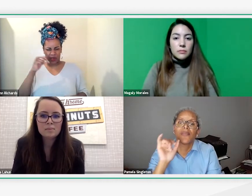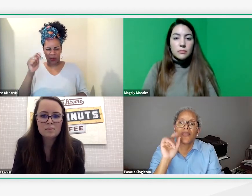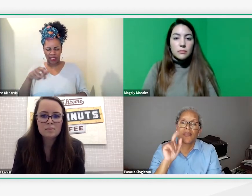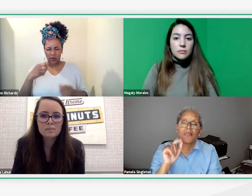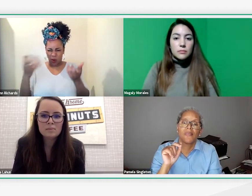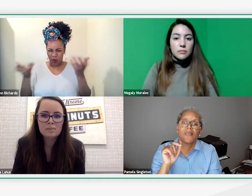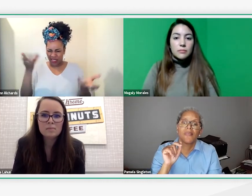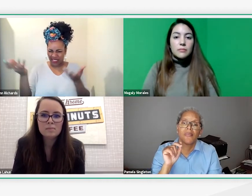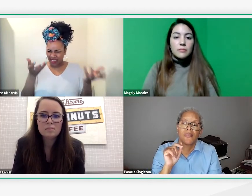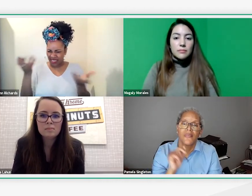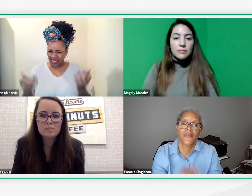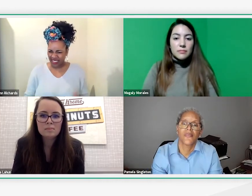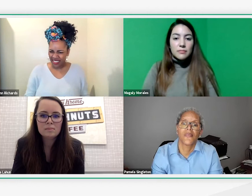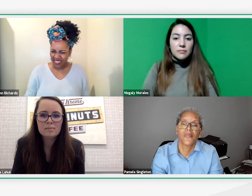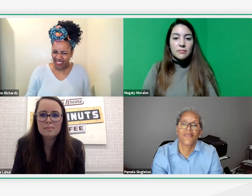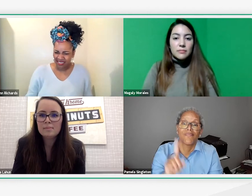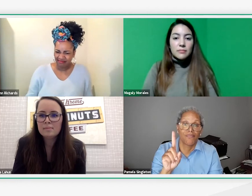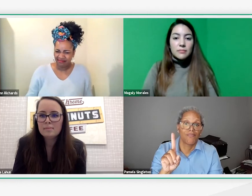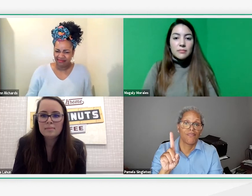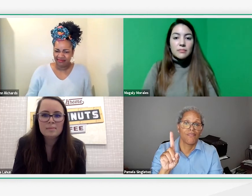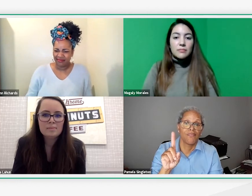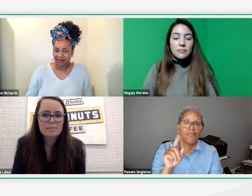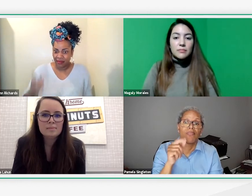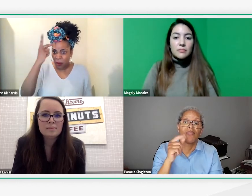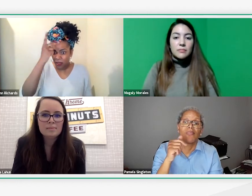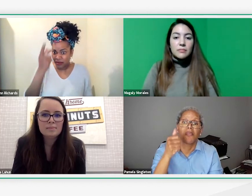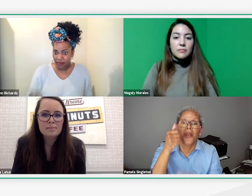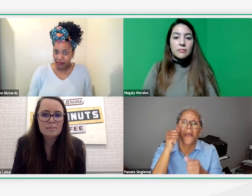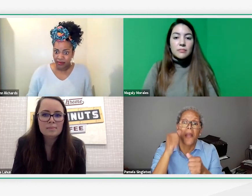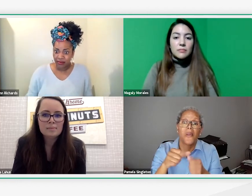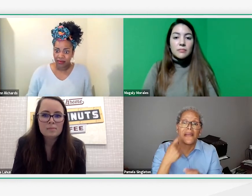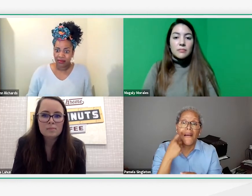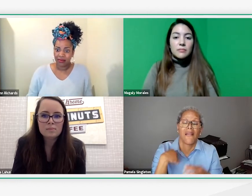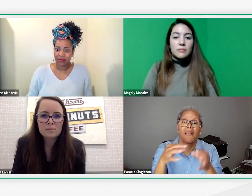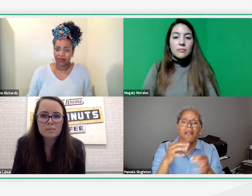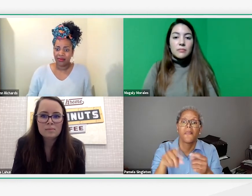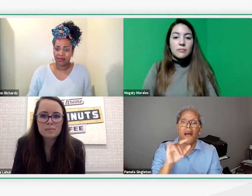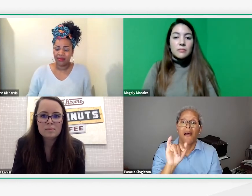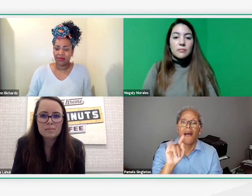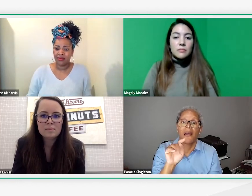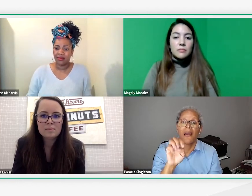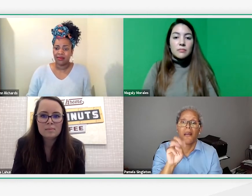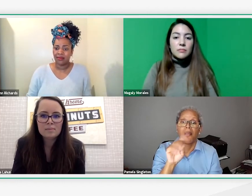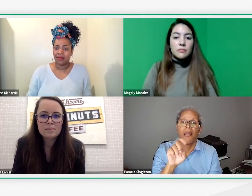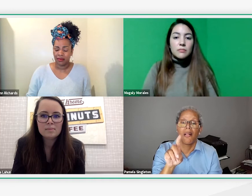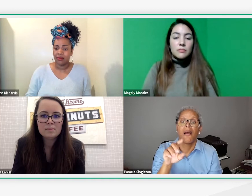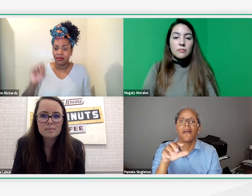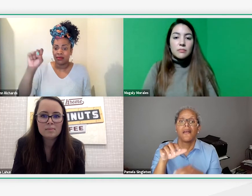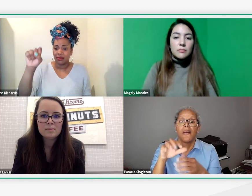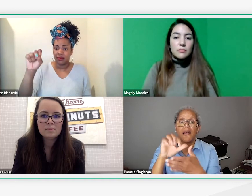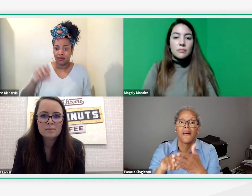just think to let that go? Is that correct? >>PAMELA SINGLETON: Remember when I was just